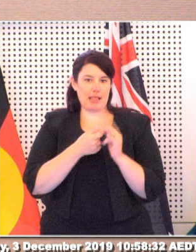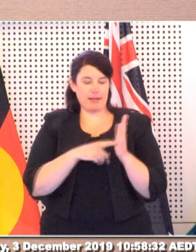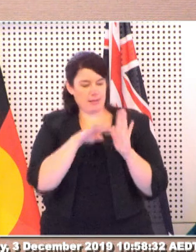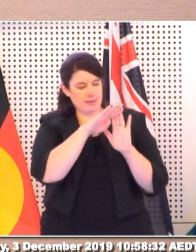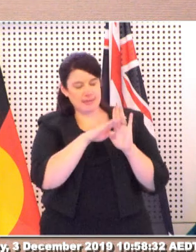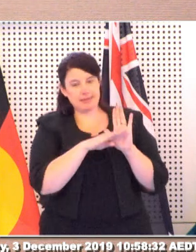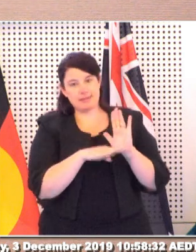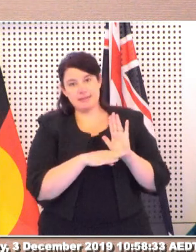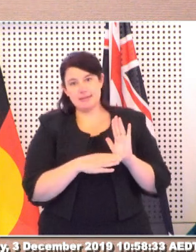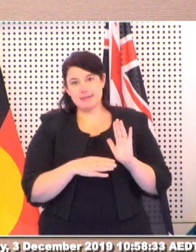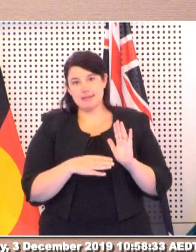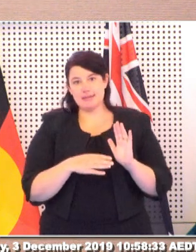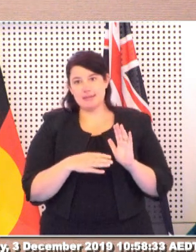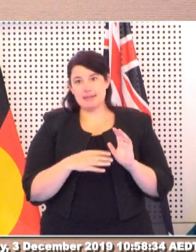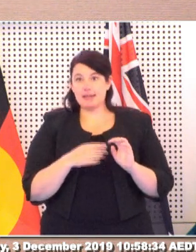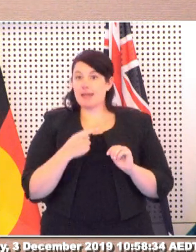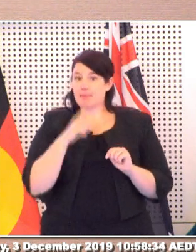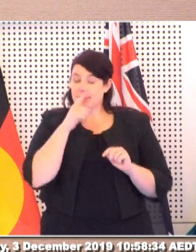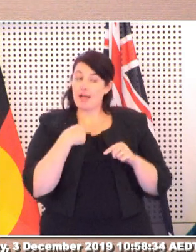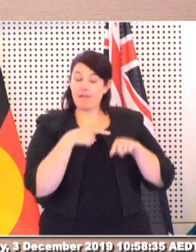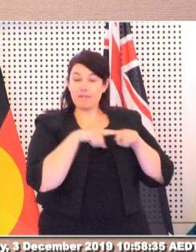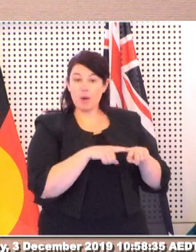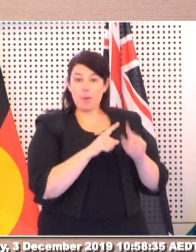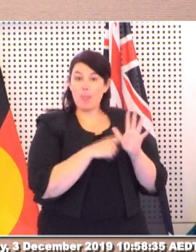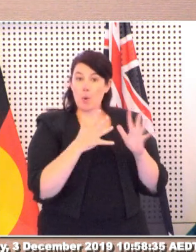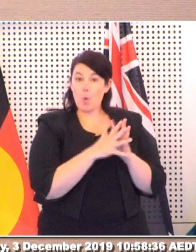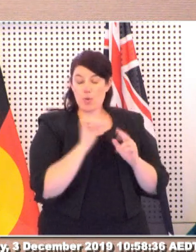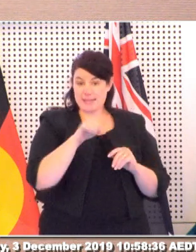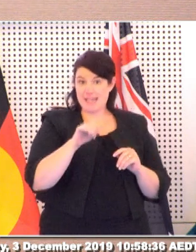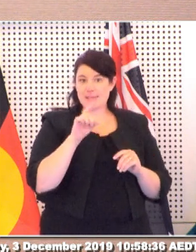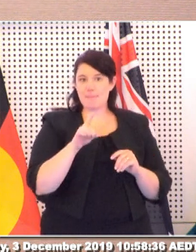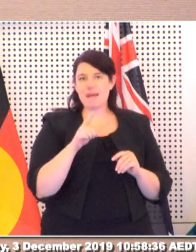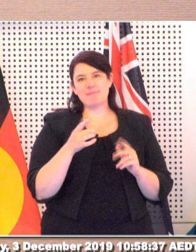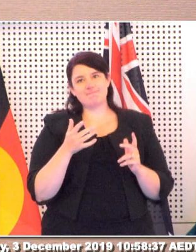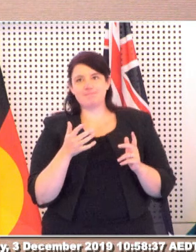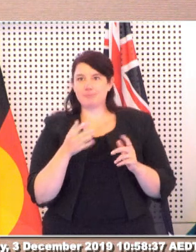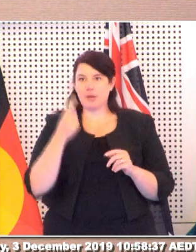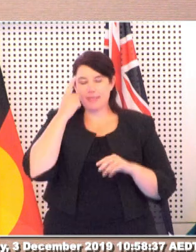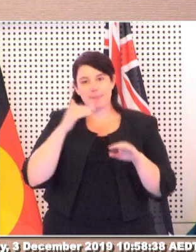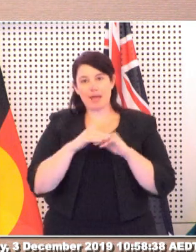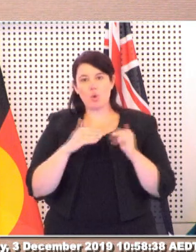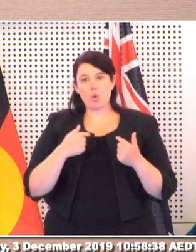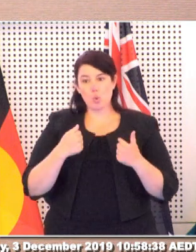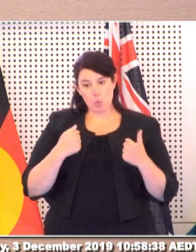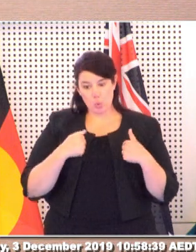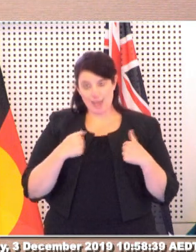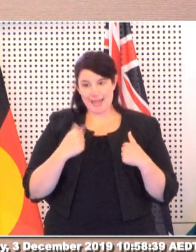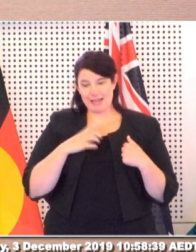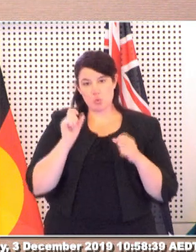able to say that they adhere to that. But this comes back to this point about I think we need to appreciate what are the